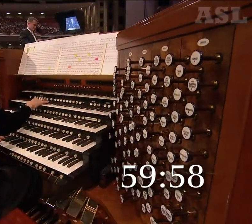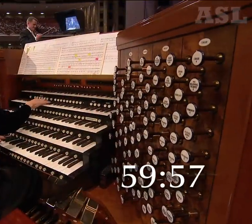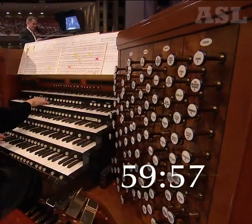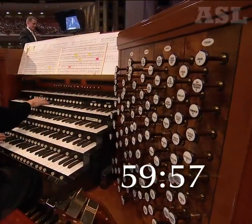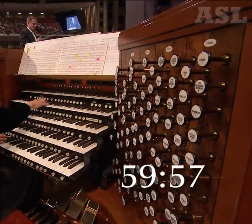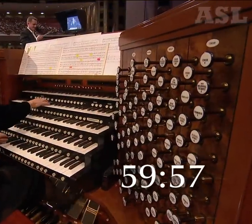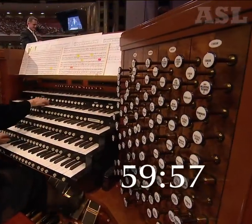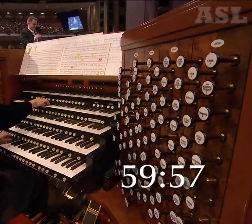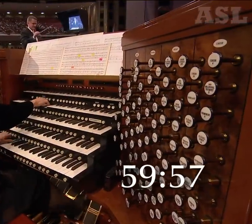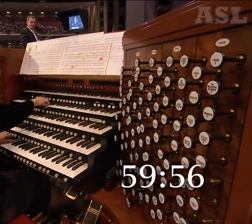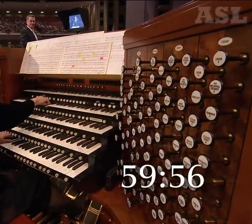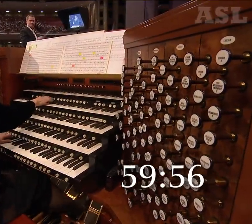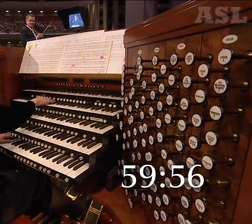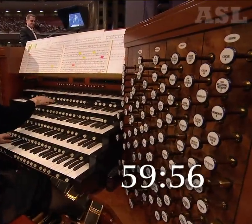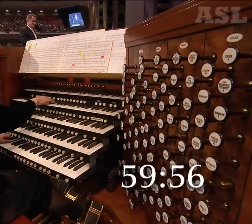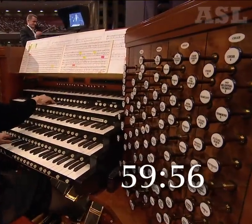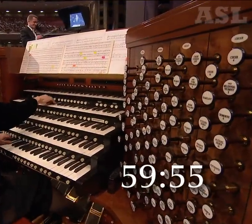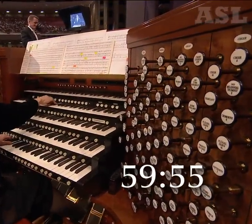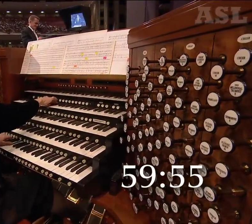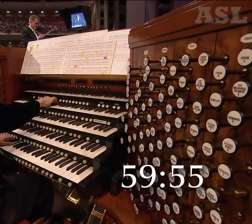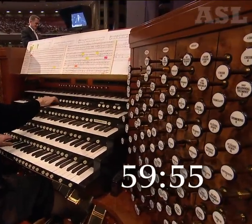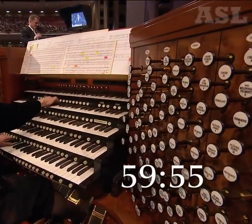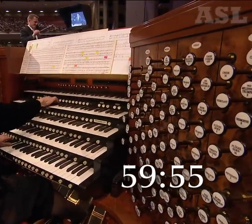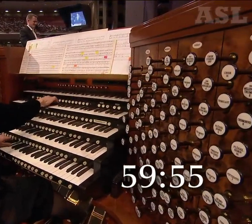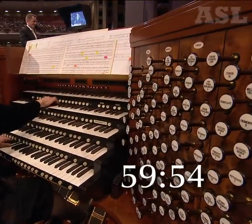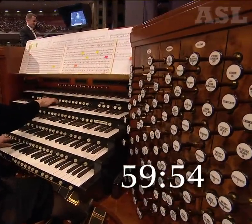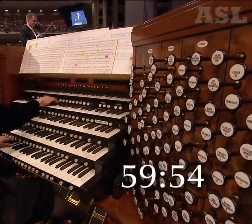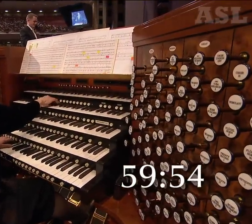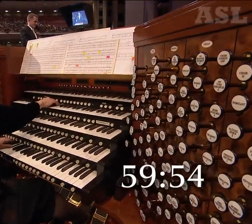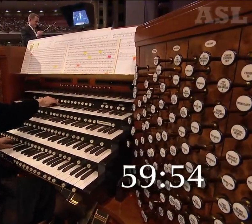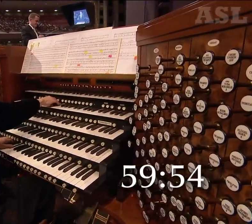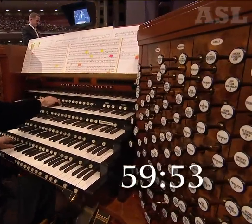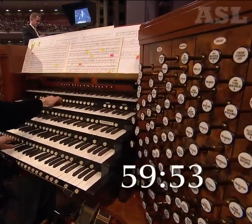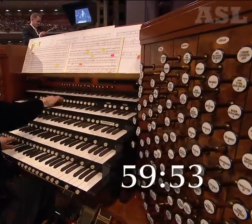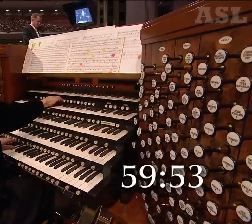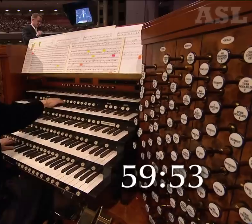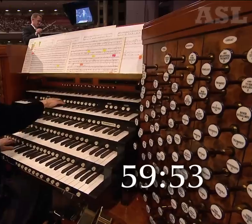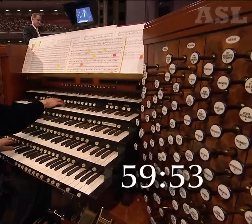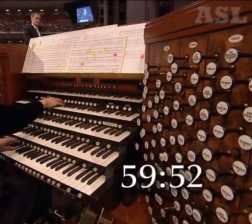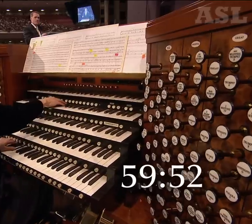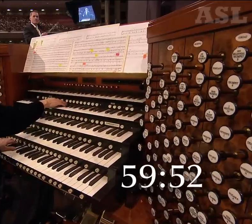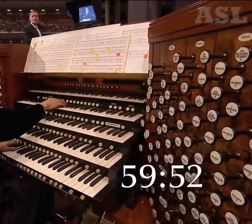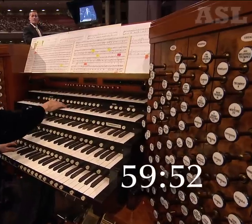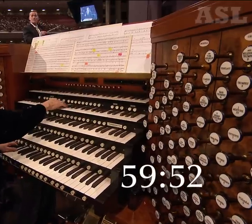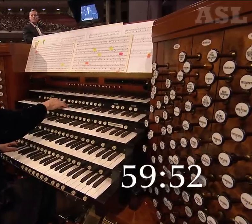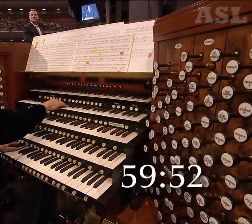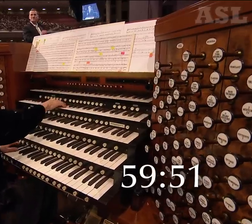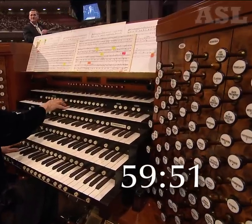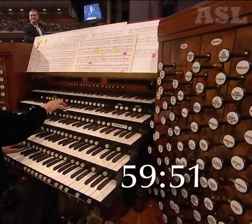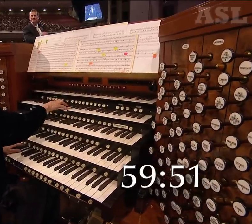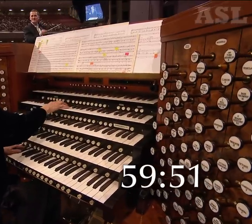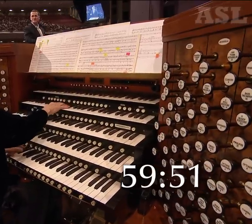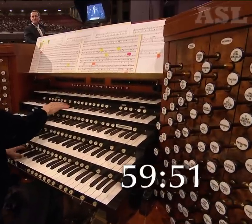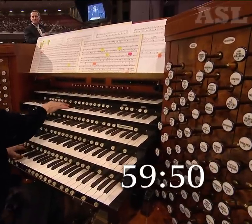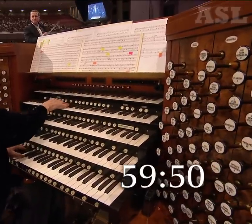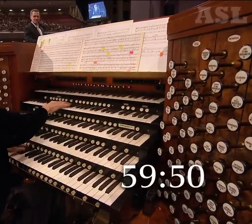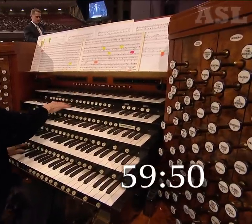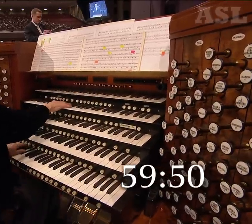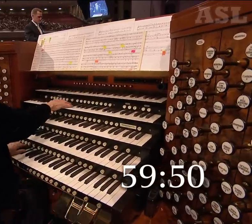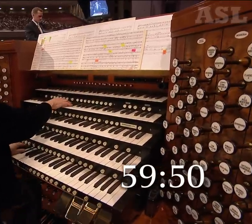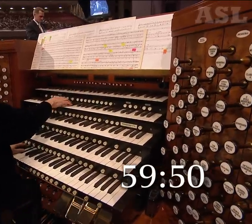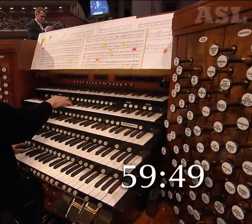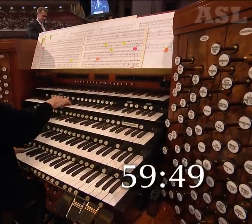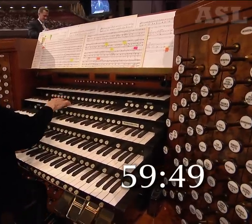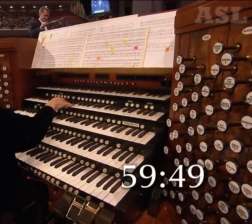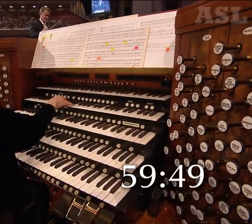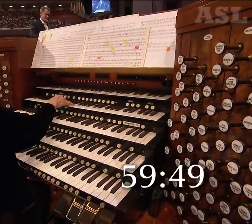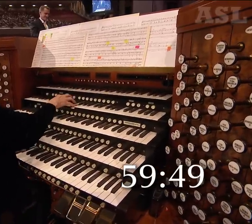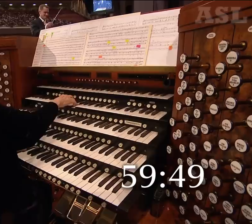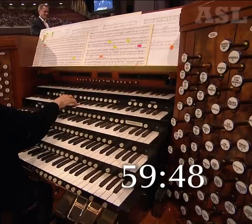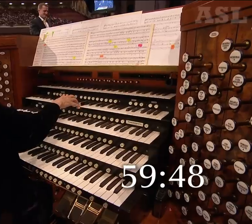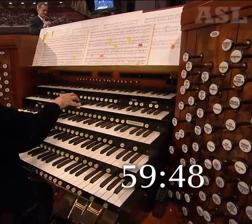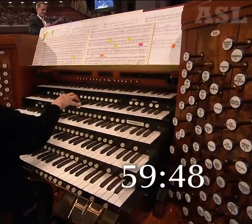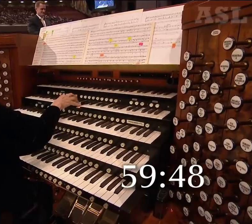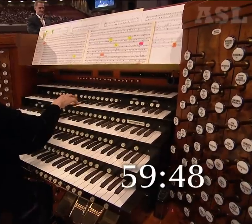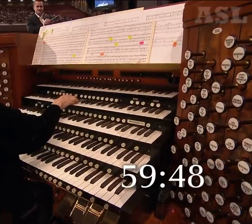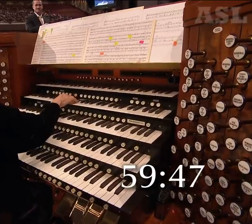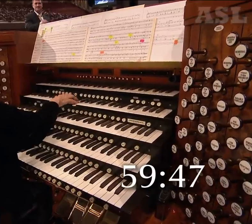CLOSED CAPTION CHANNEL